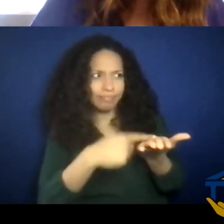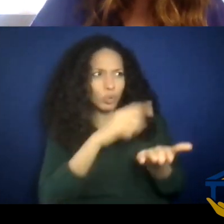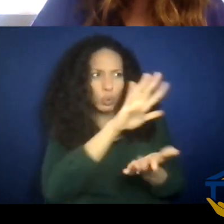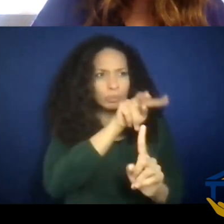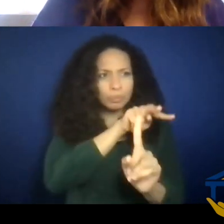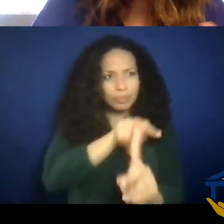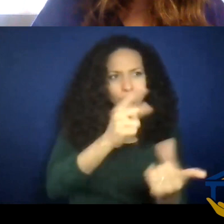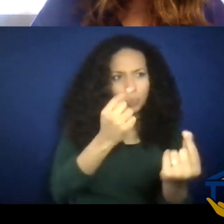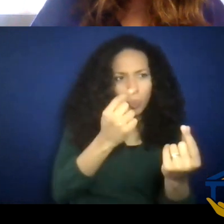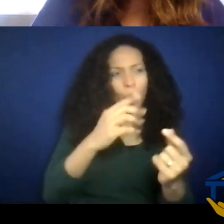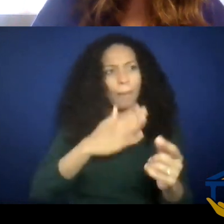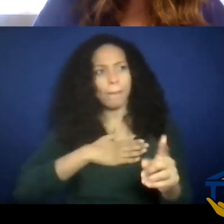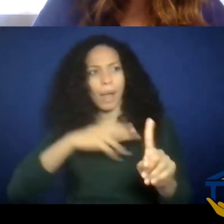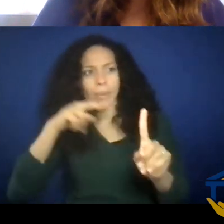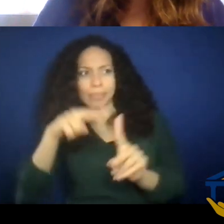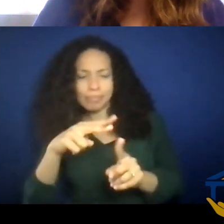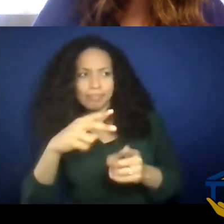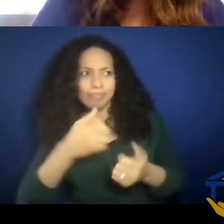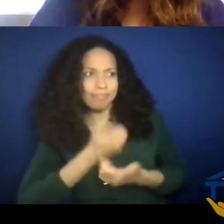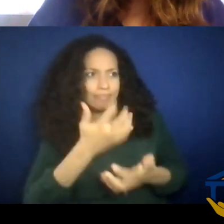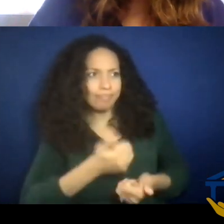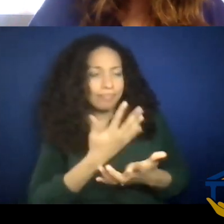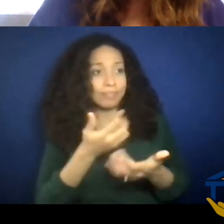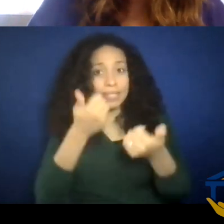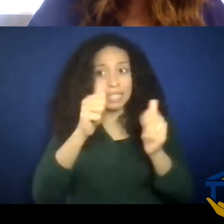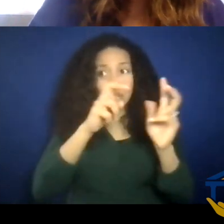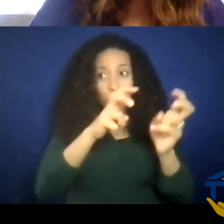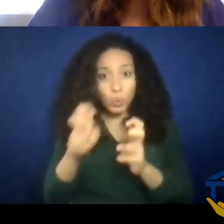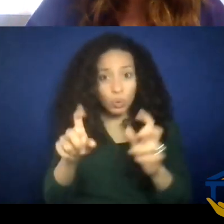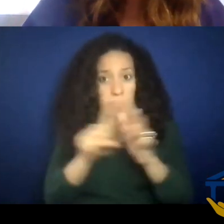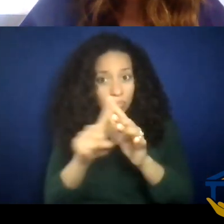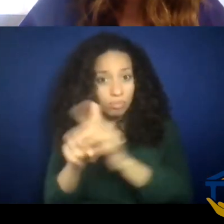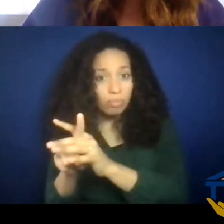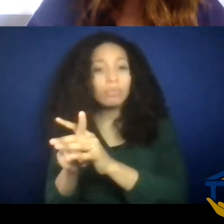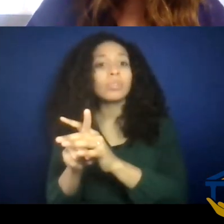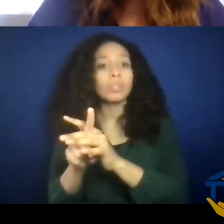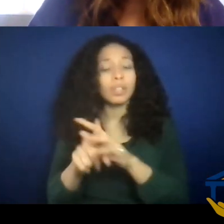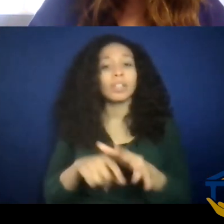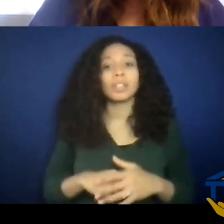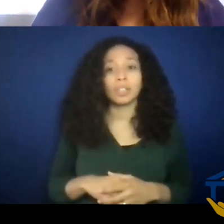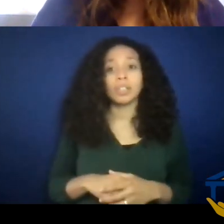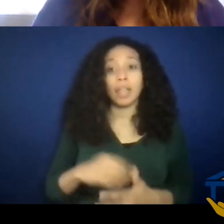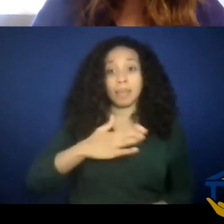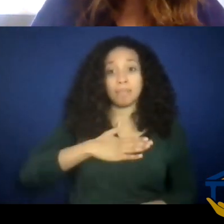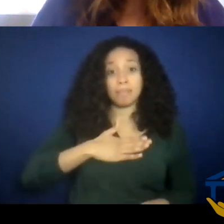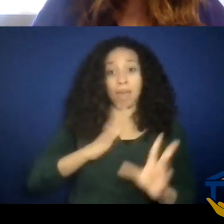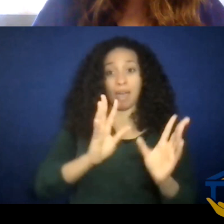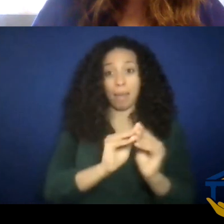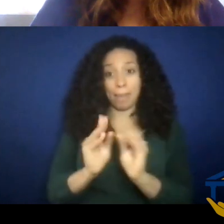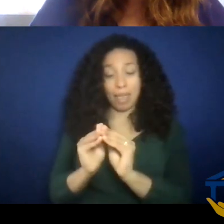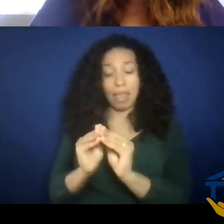things. Any issues that came up. I find even in my meetings, follow-up conversations with parents